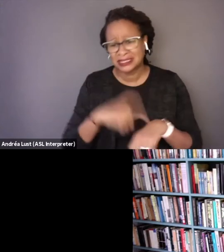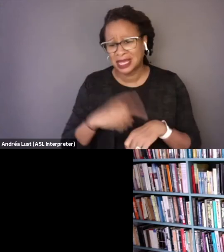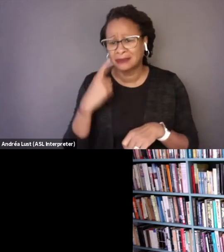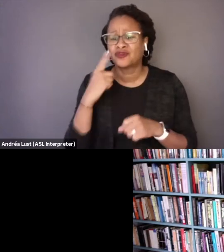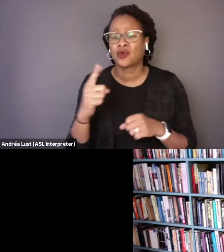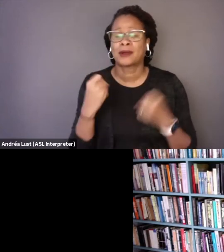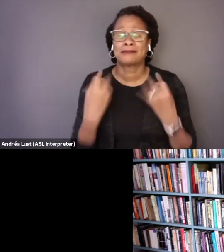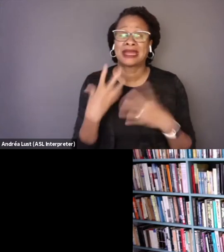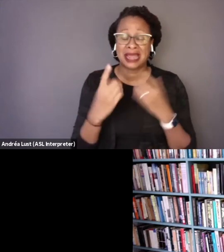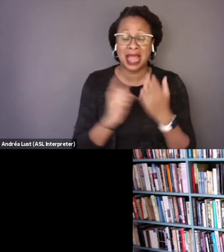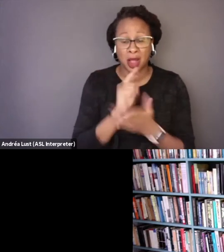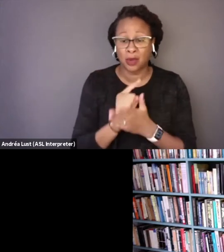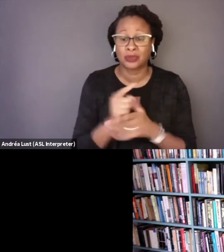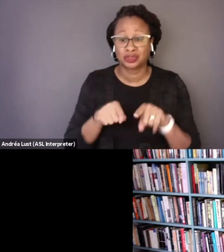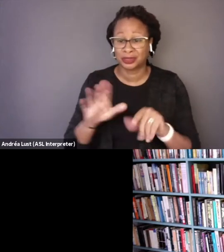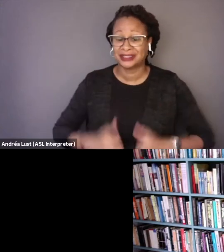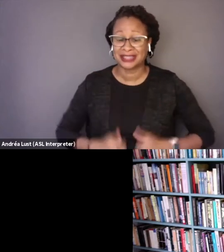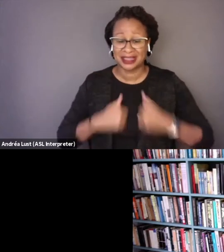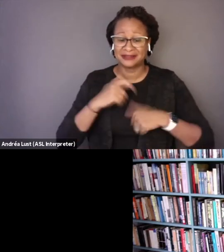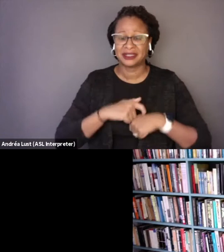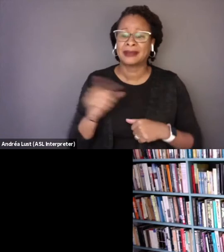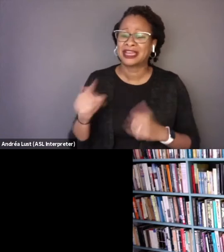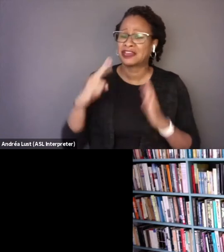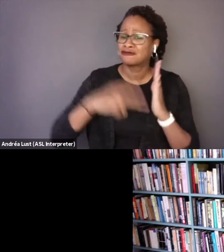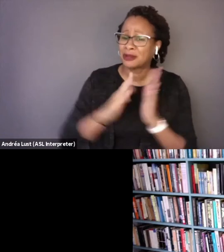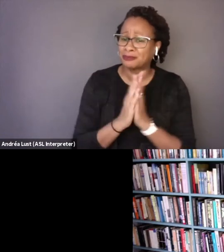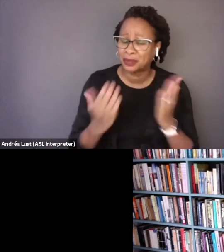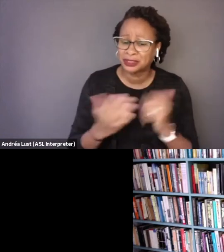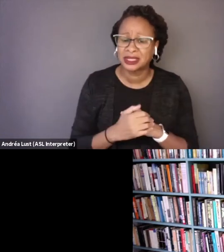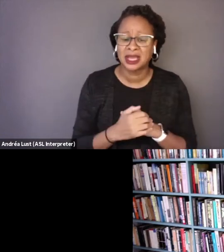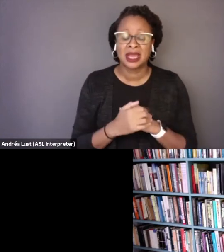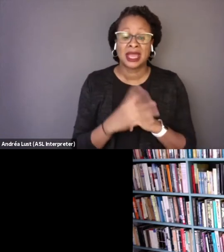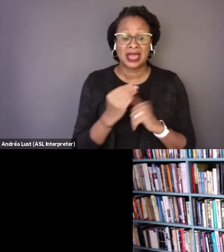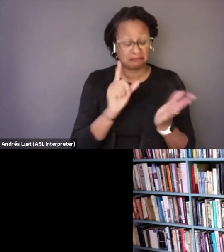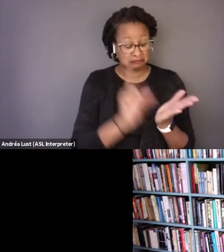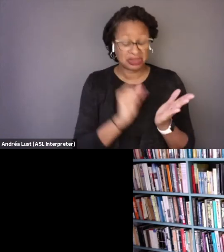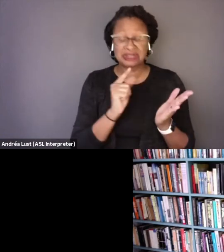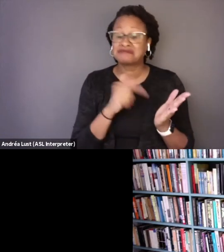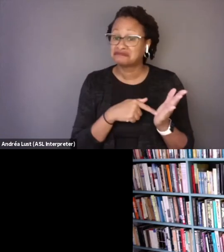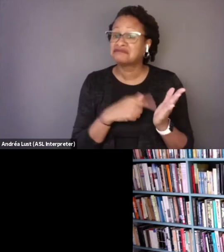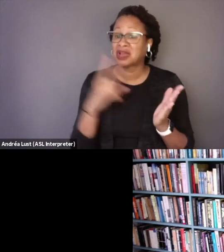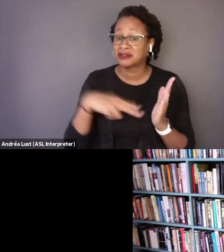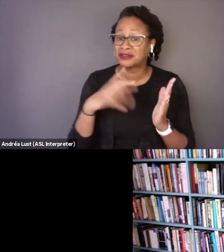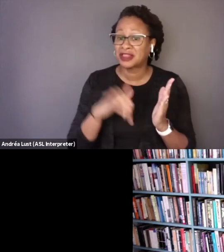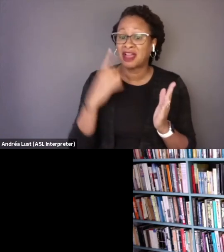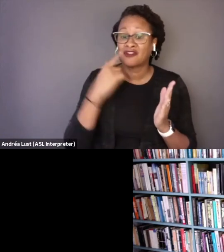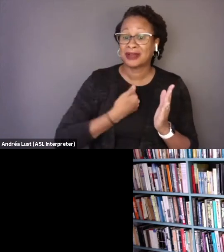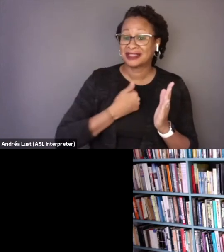And of course he wrote books and was interviewed in print. And for me and my editor, Pax Wassermann,